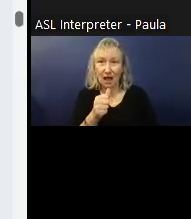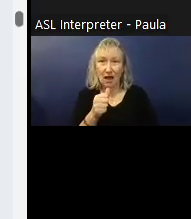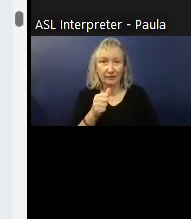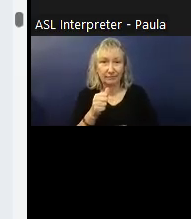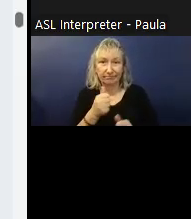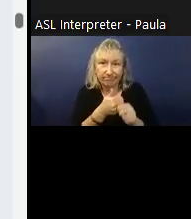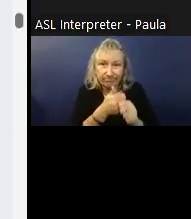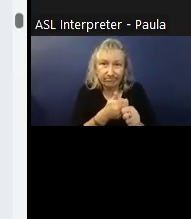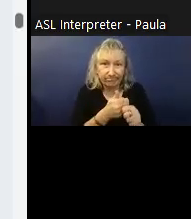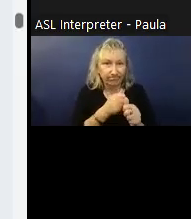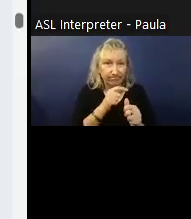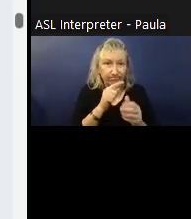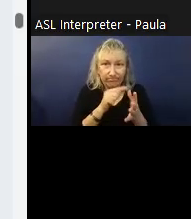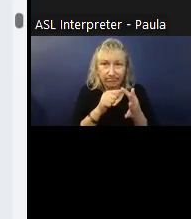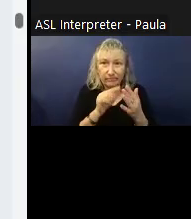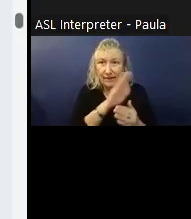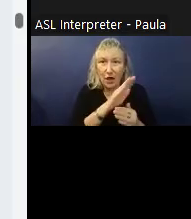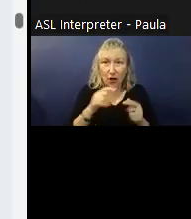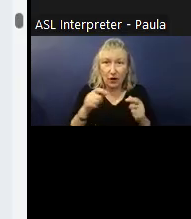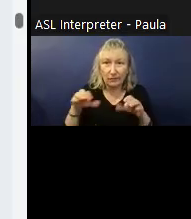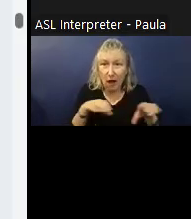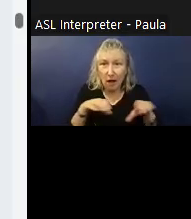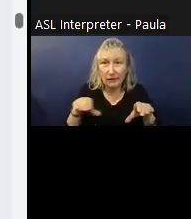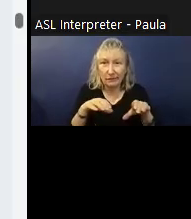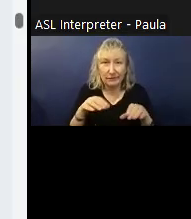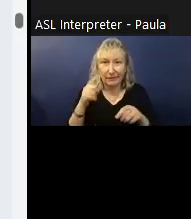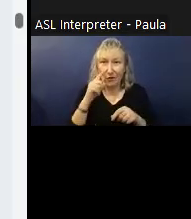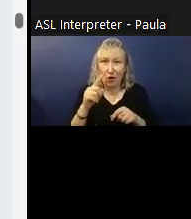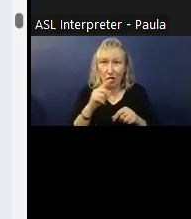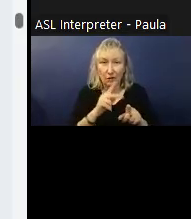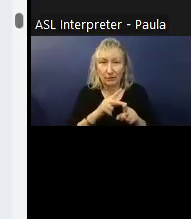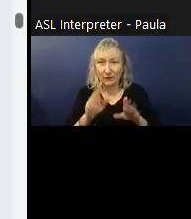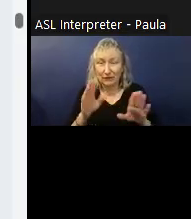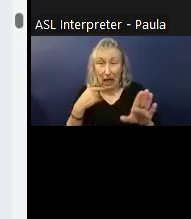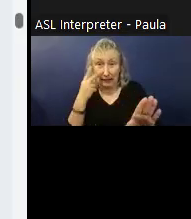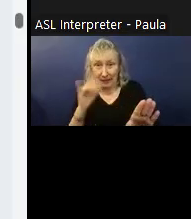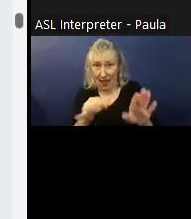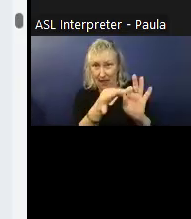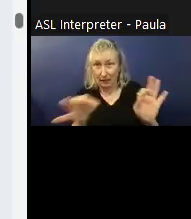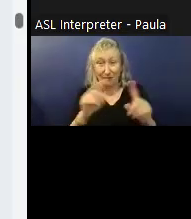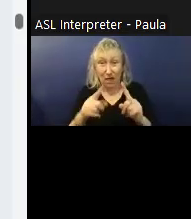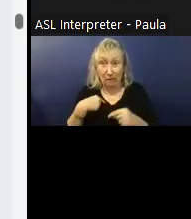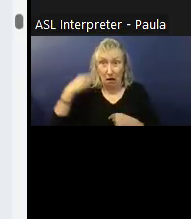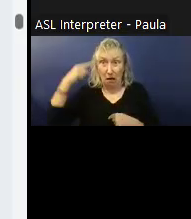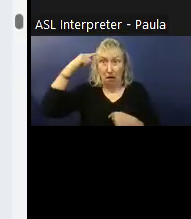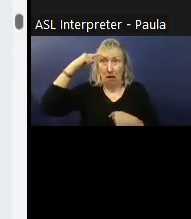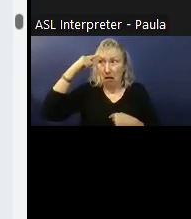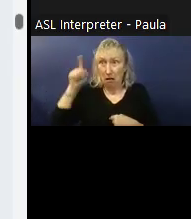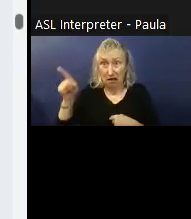I when I see you have the cabin of less. But my question is, we have nurses that work in and L,